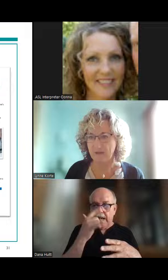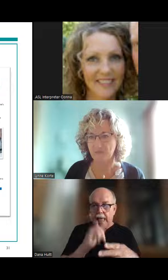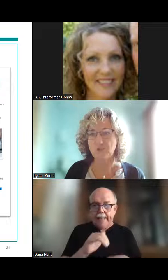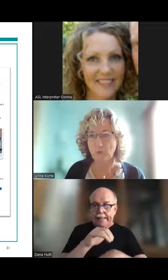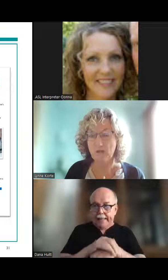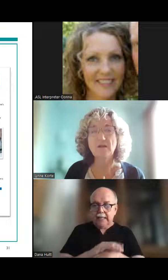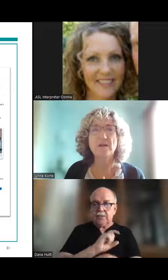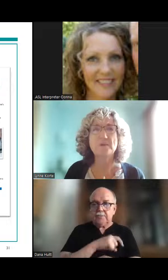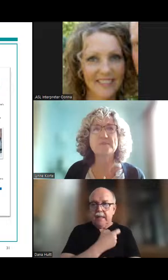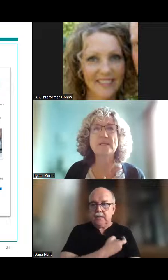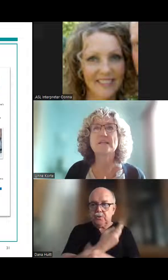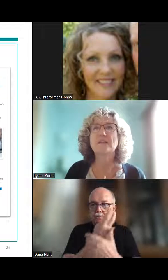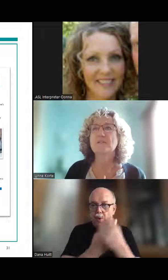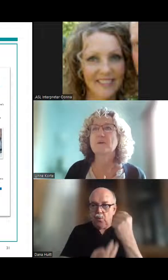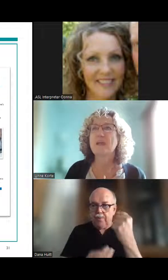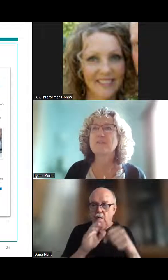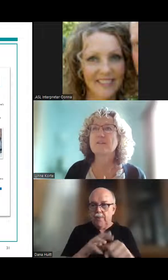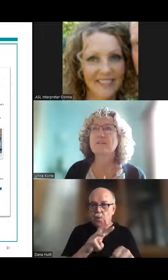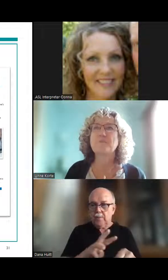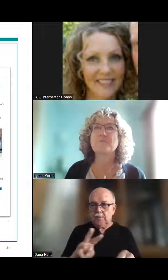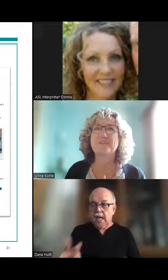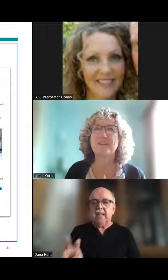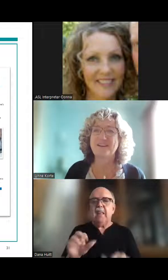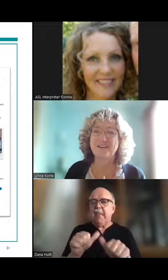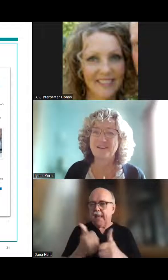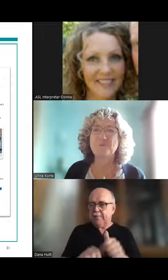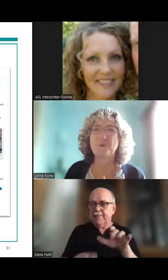you're interested in going that route. >> Kristen Maki: All right